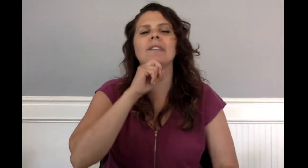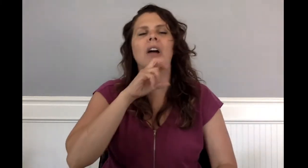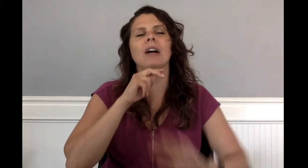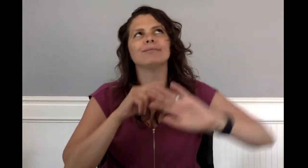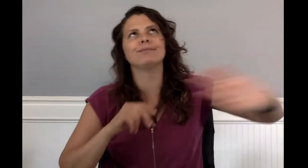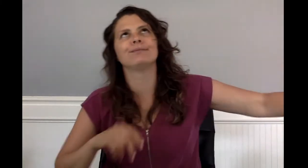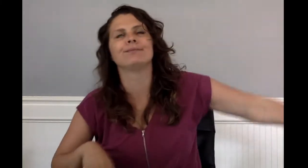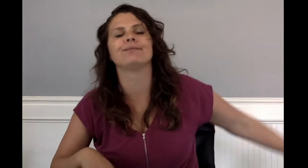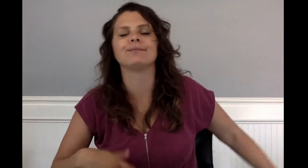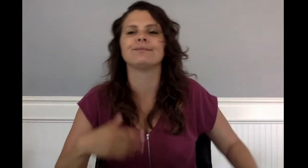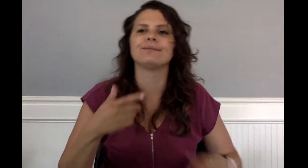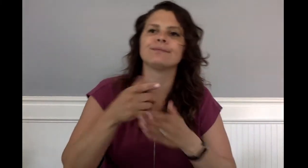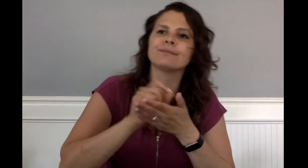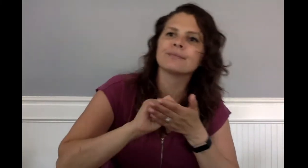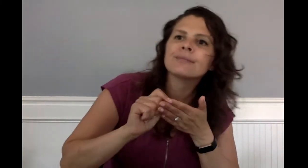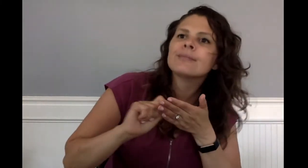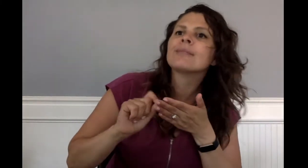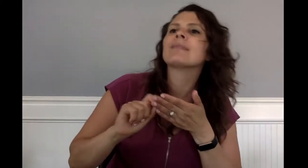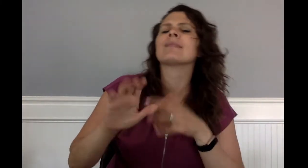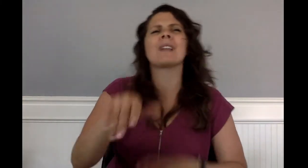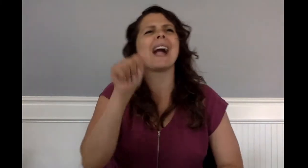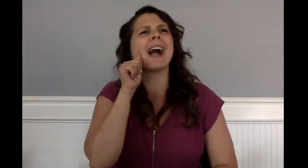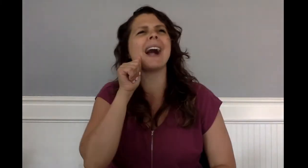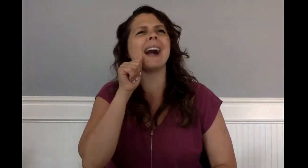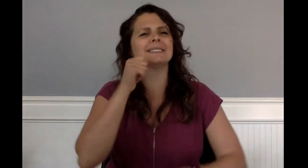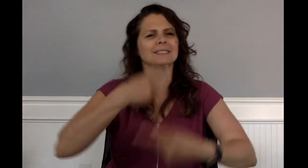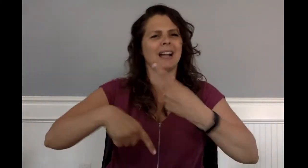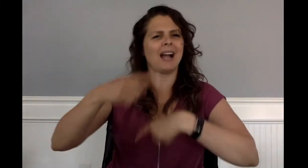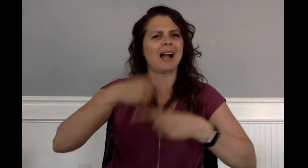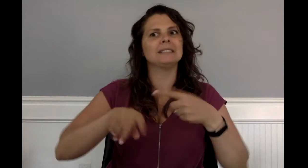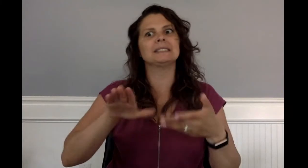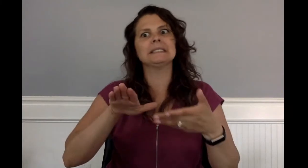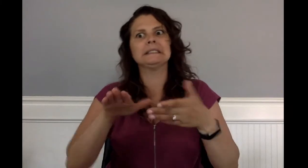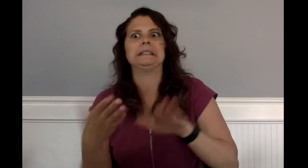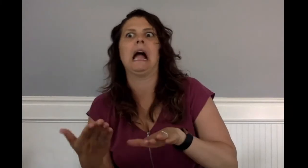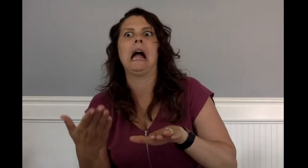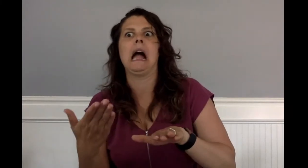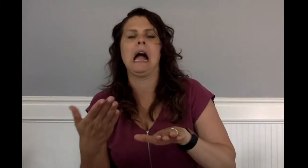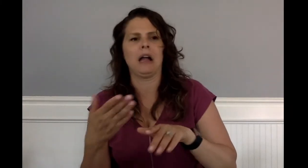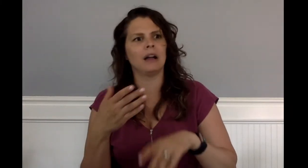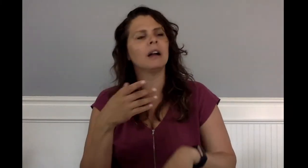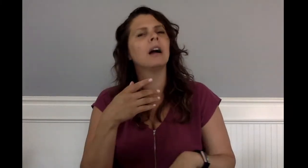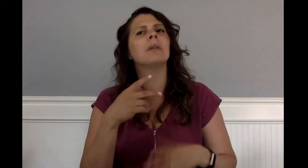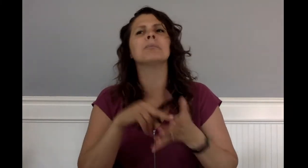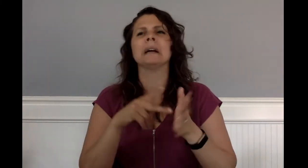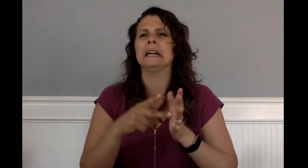Frog waved this information away and kept writing. “Aggie signed “dead” to you.